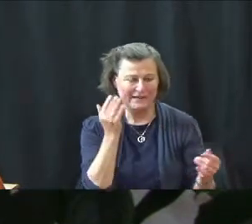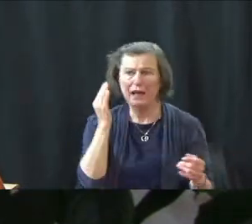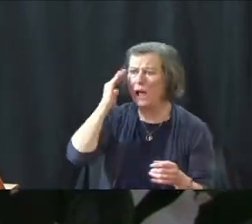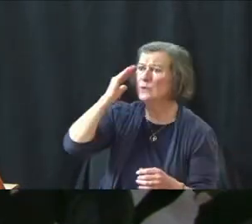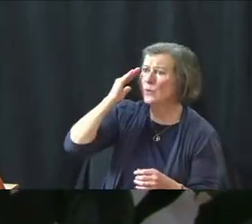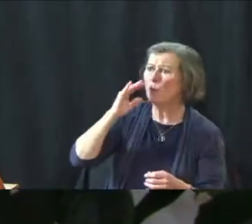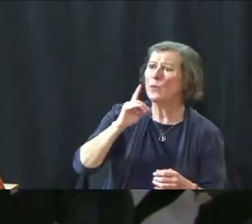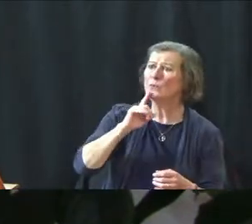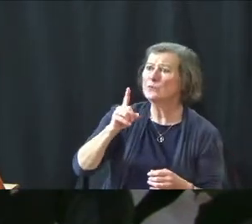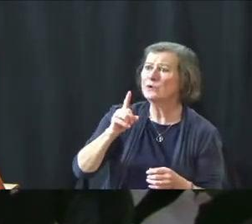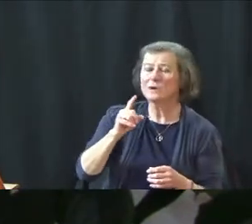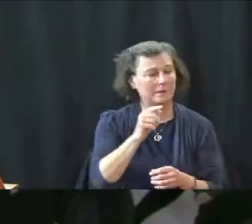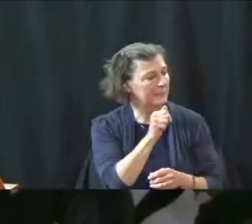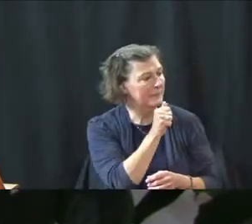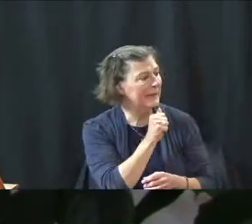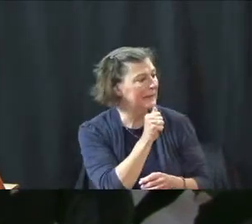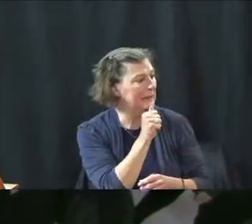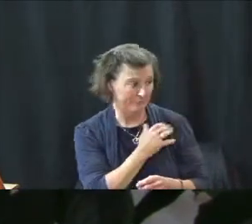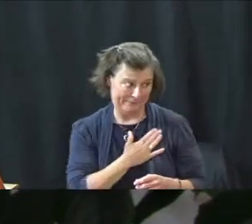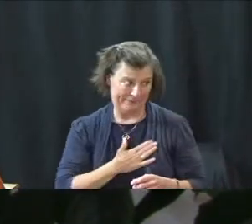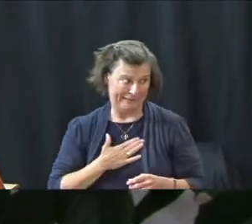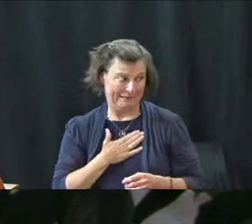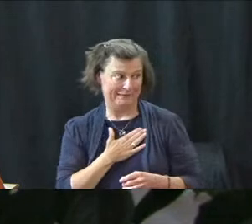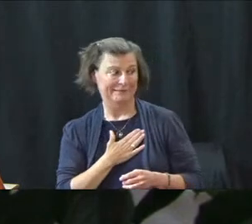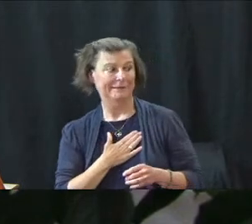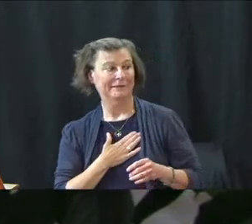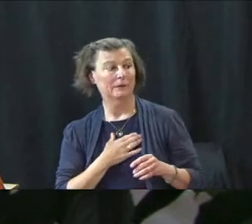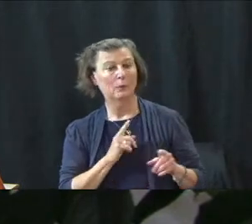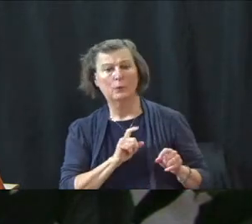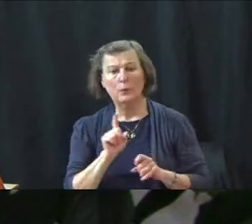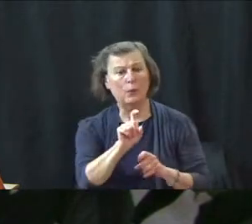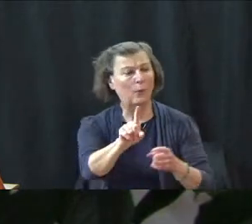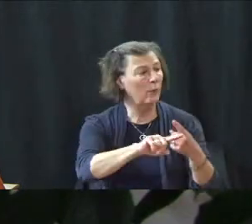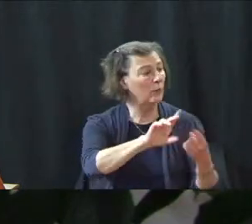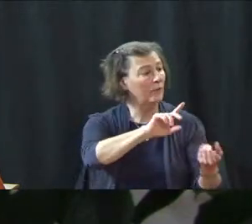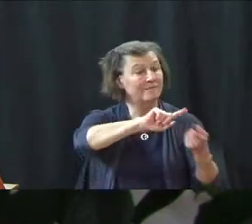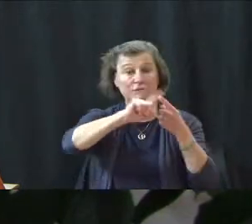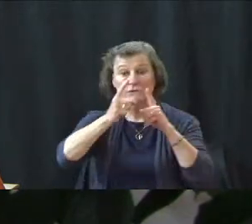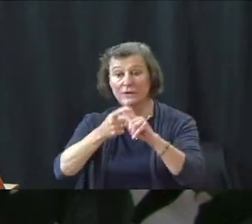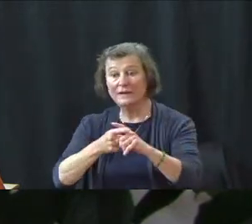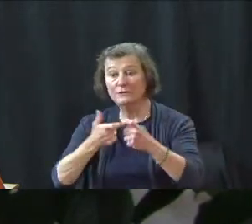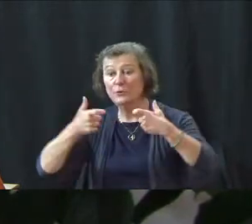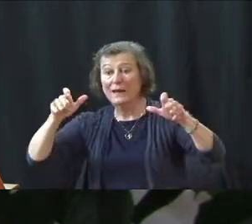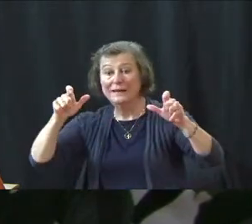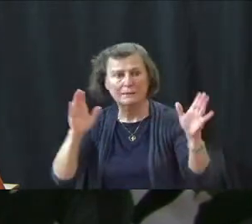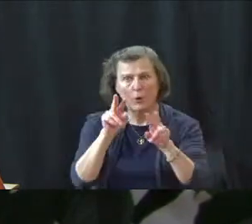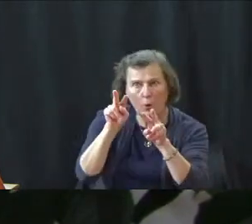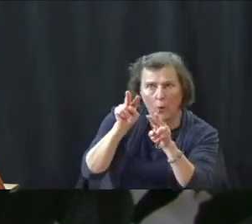But just be patient, please. “Go to your friends, both great and small. Watch them carefully.